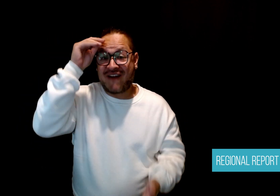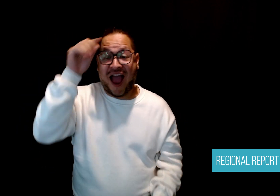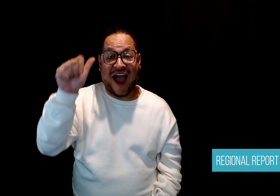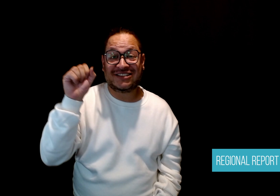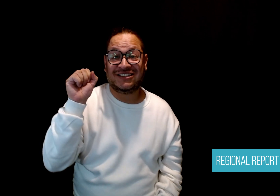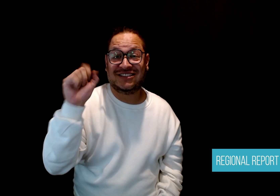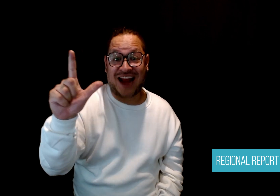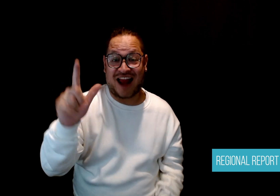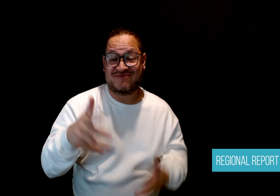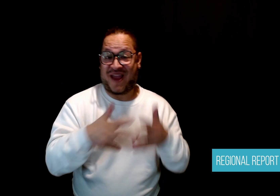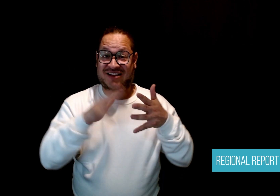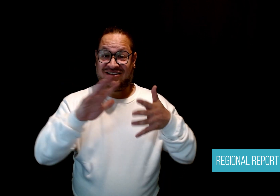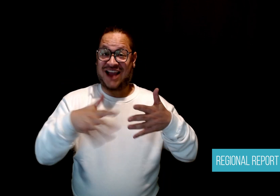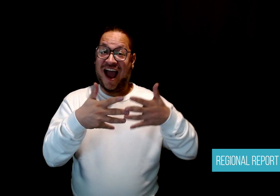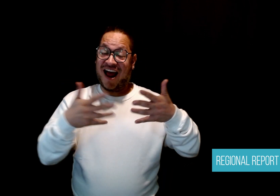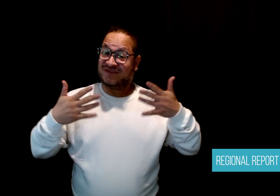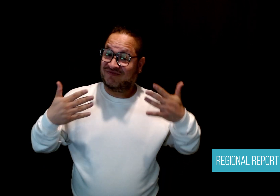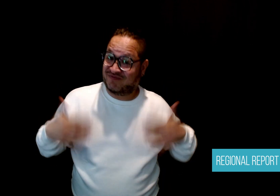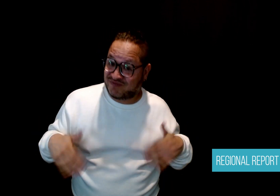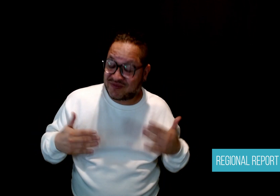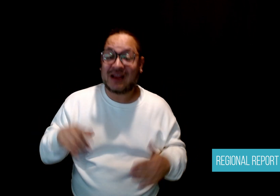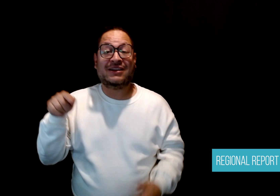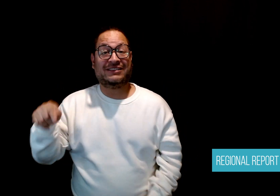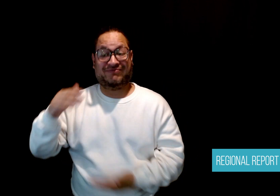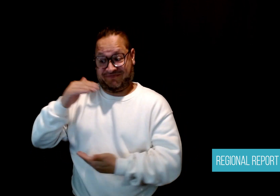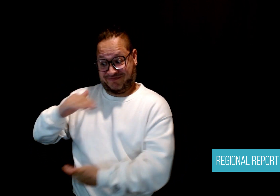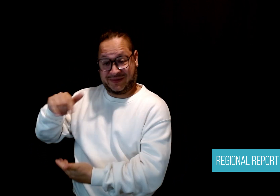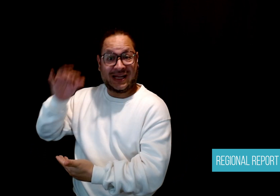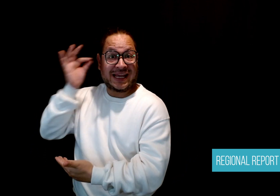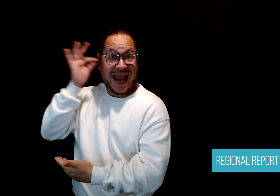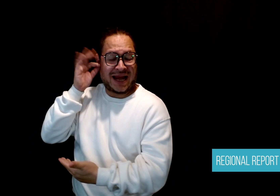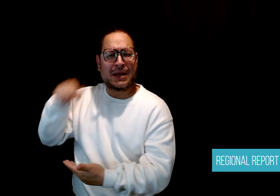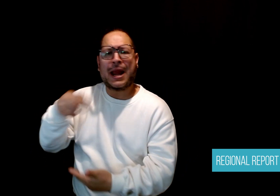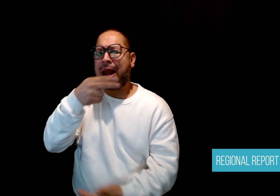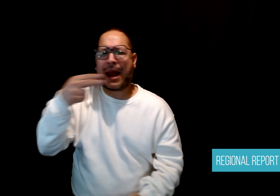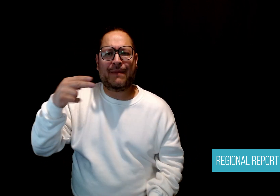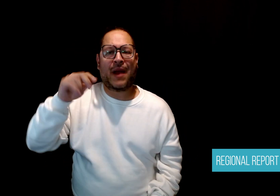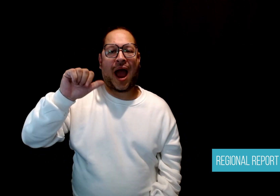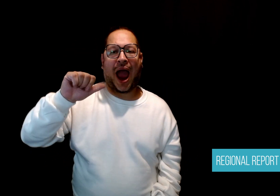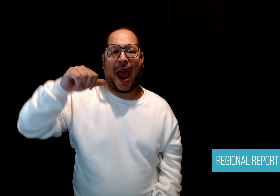April Redic, is the owner of the ice cream parlor.